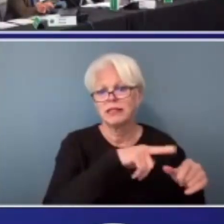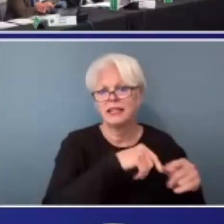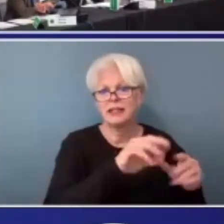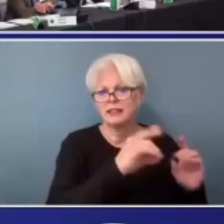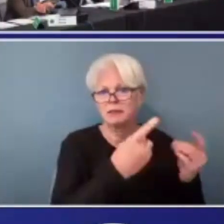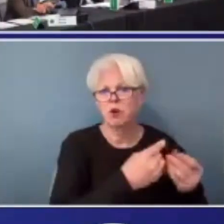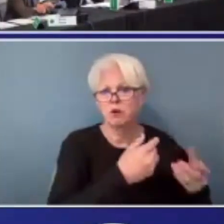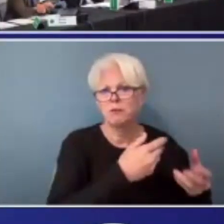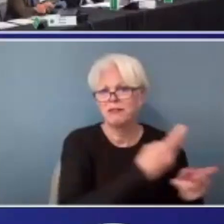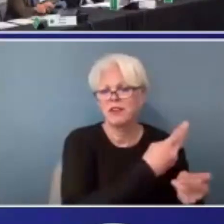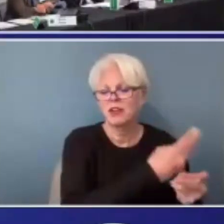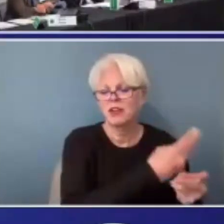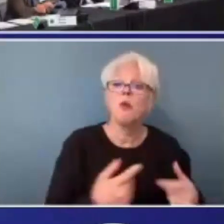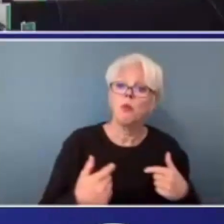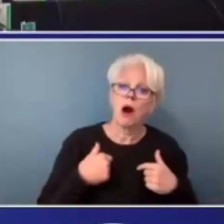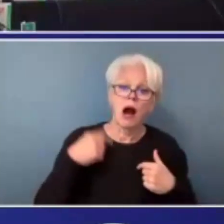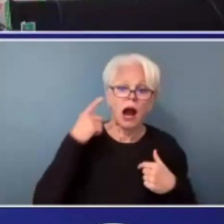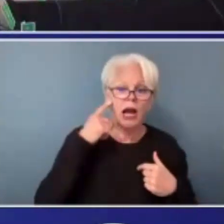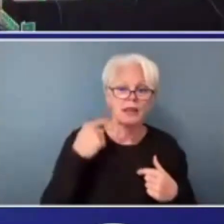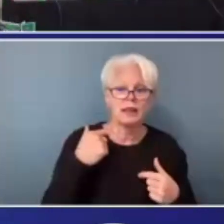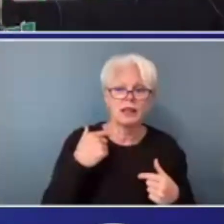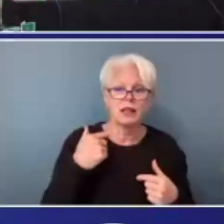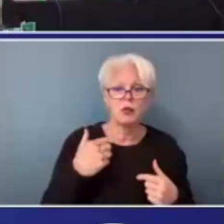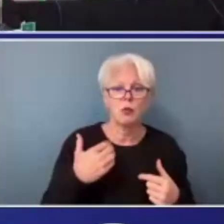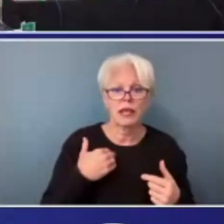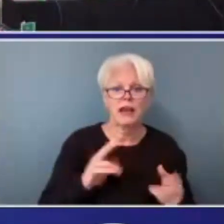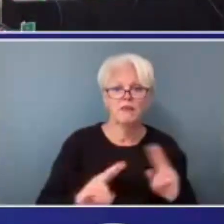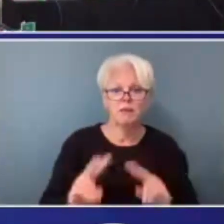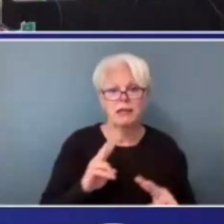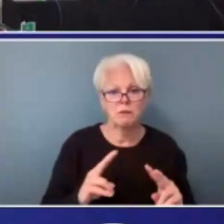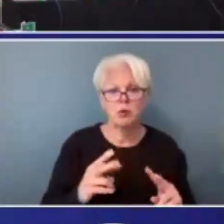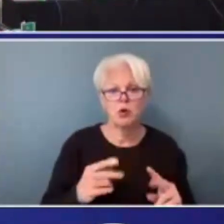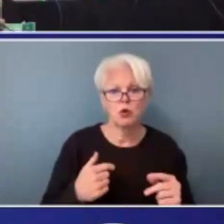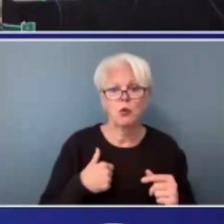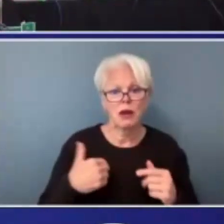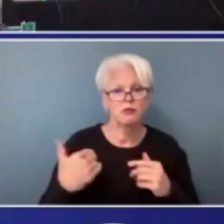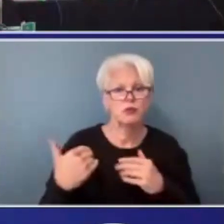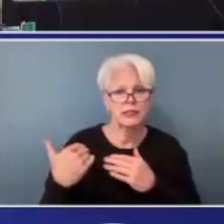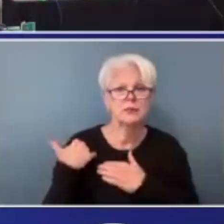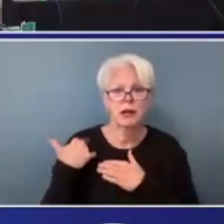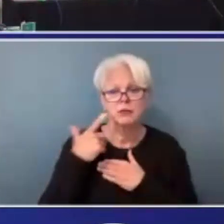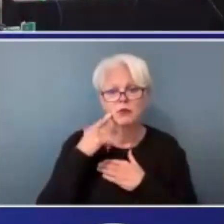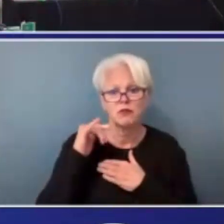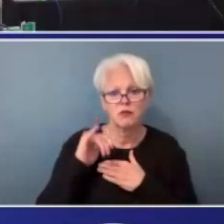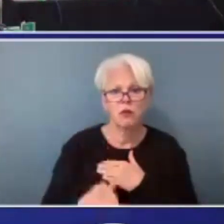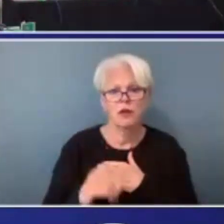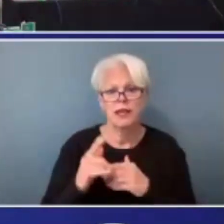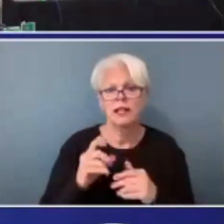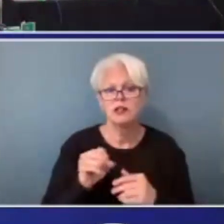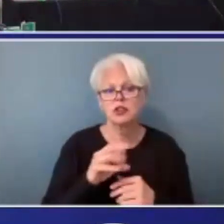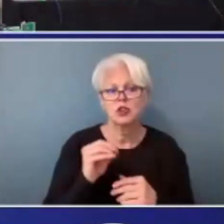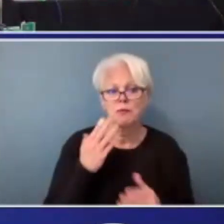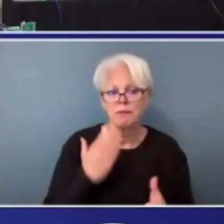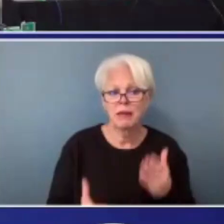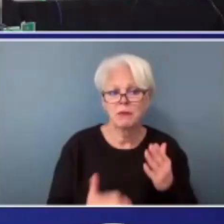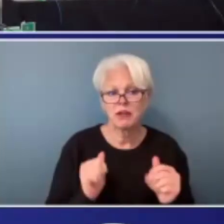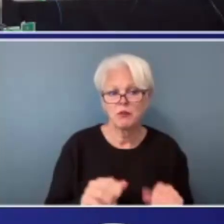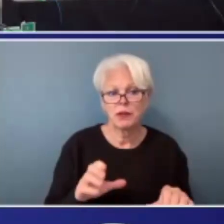I think we want -- I think we have people that sort of have responsibility on that. So if we could maybe do that offline.